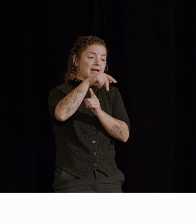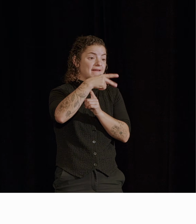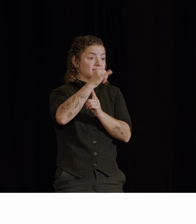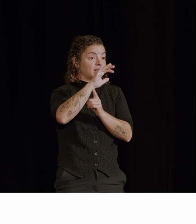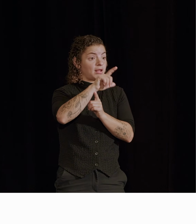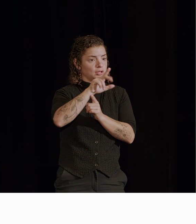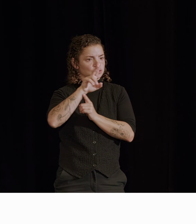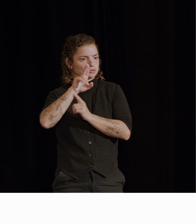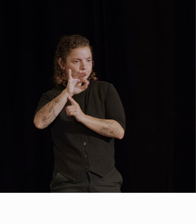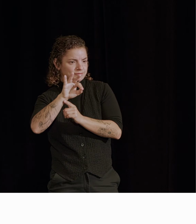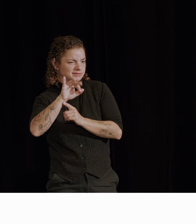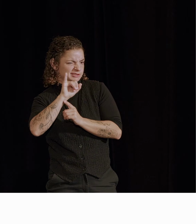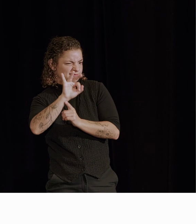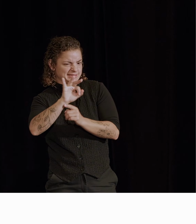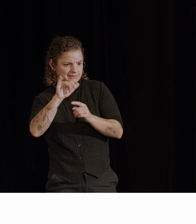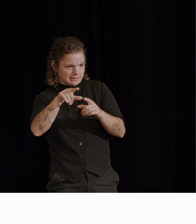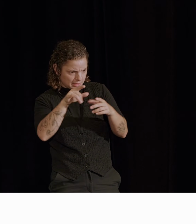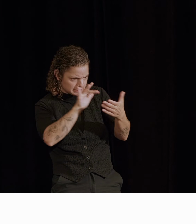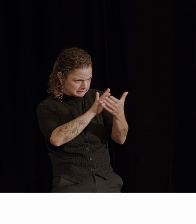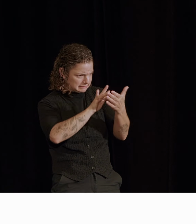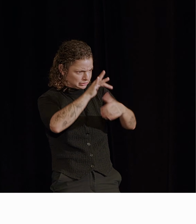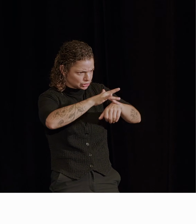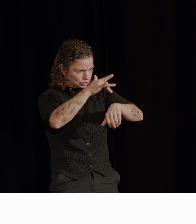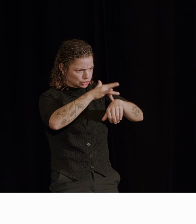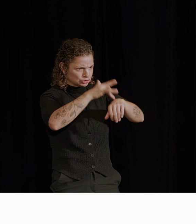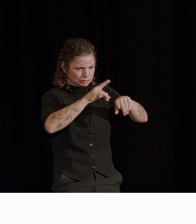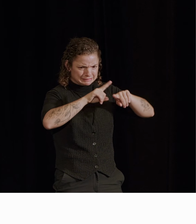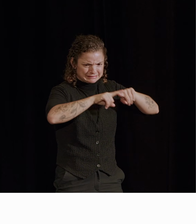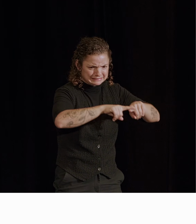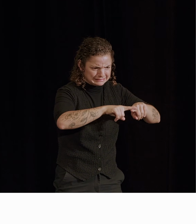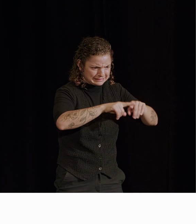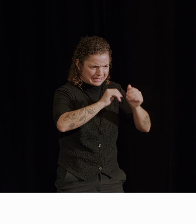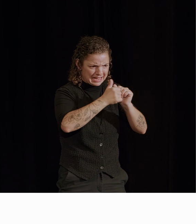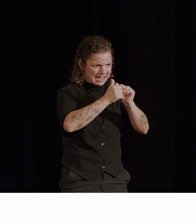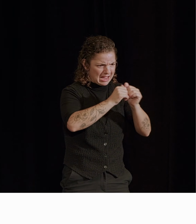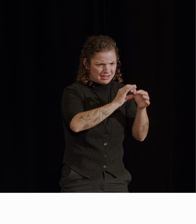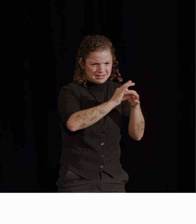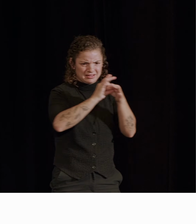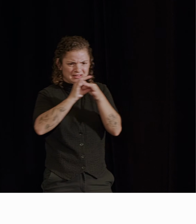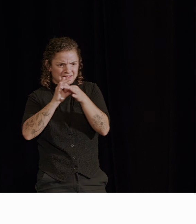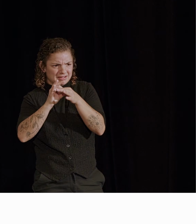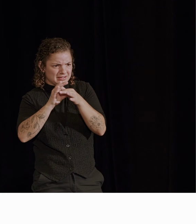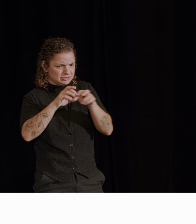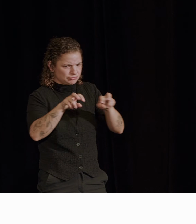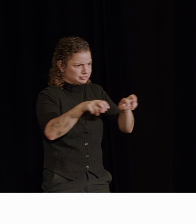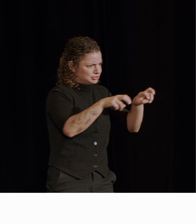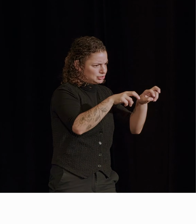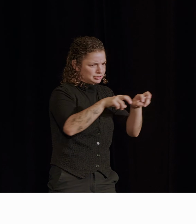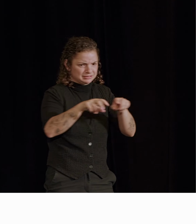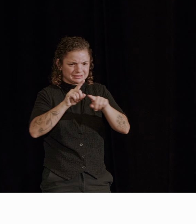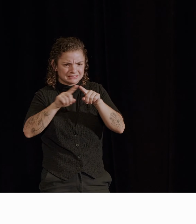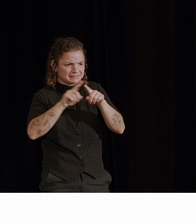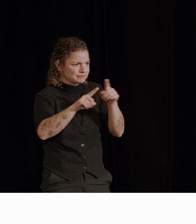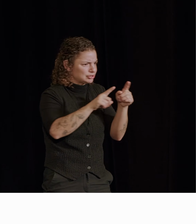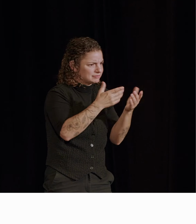I'd already seen the same transition take place in other aspects of daily life, like elevators,